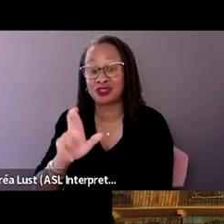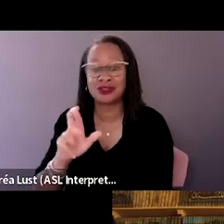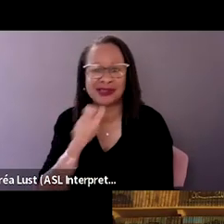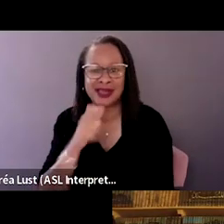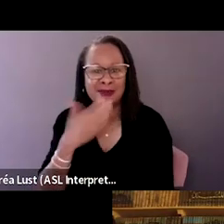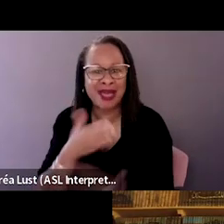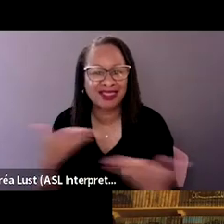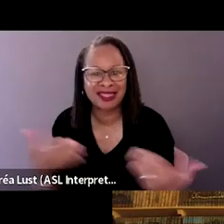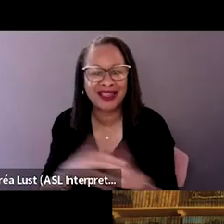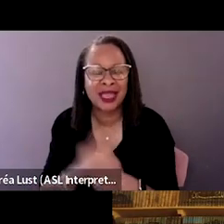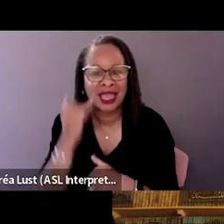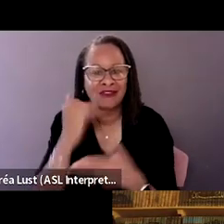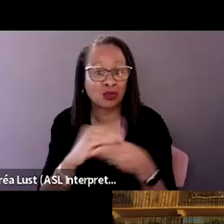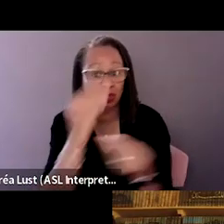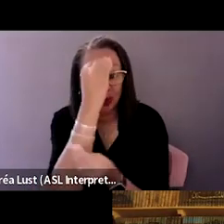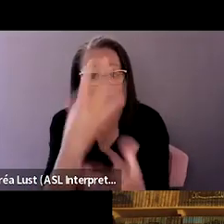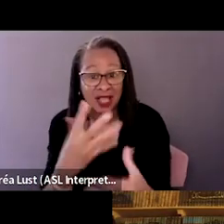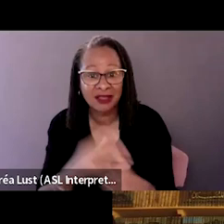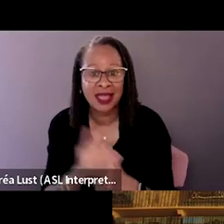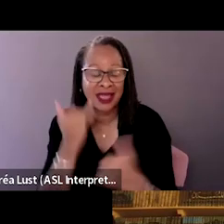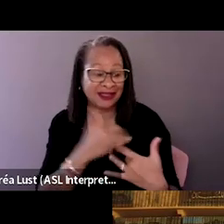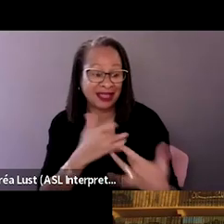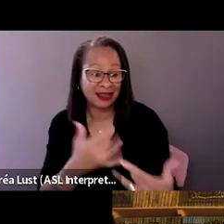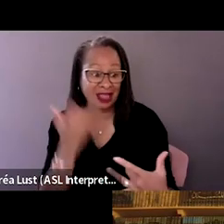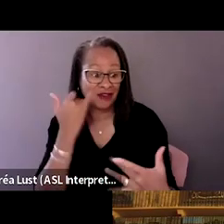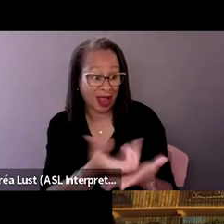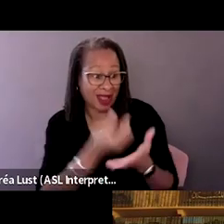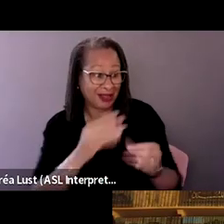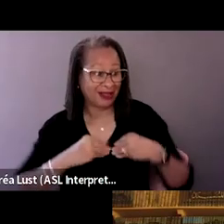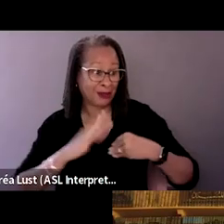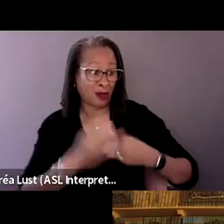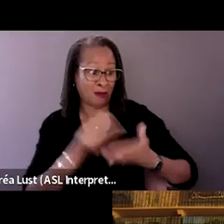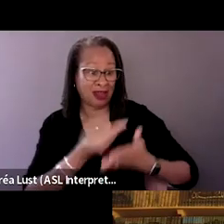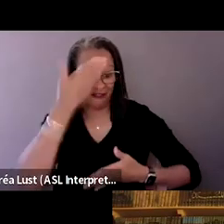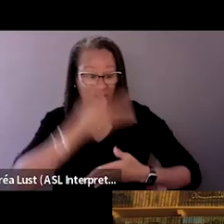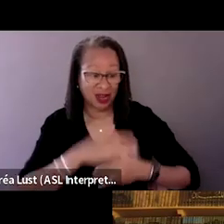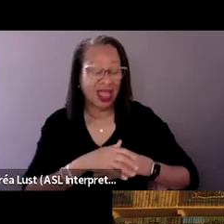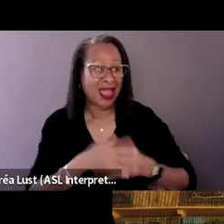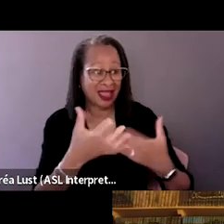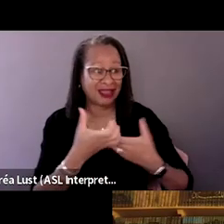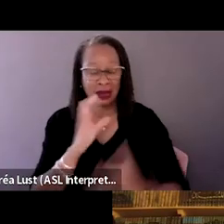usually if you want to take their money upfront and be commissioned or end up in some kind of co-production,